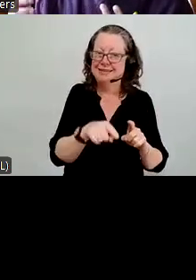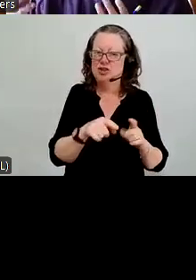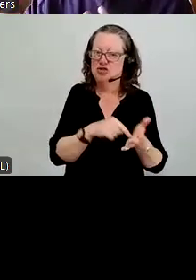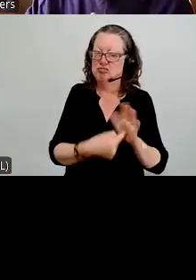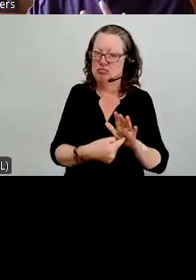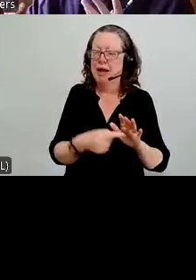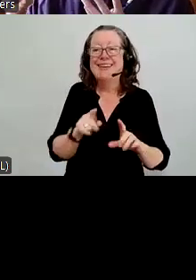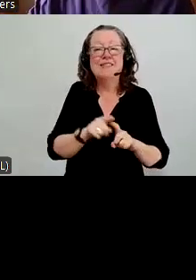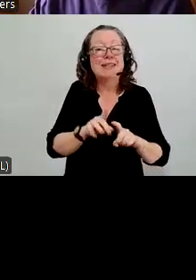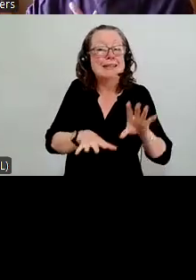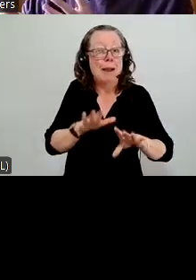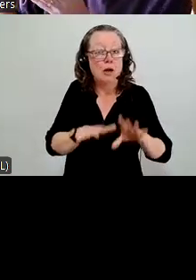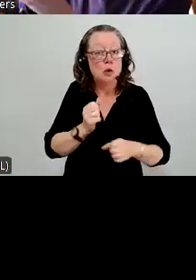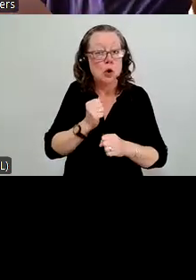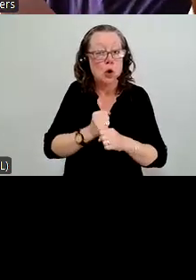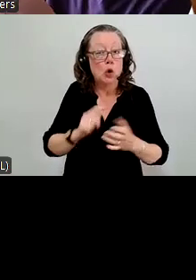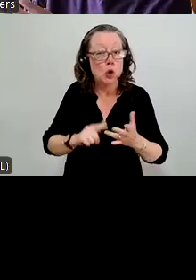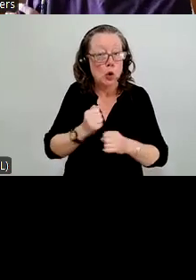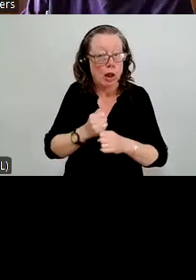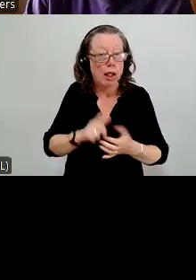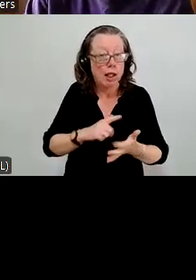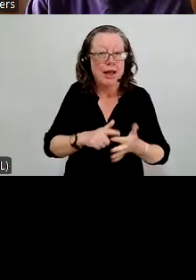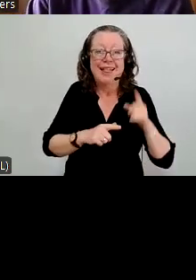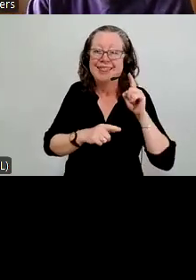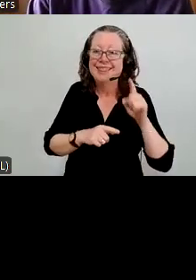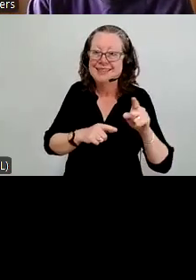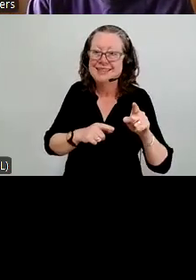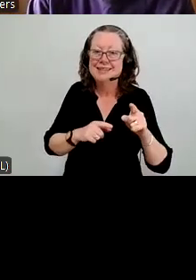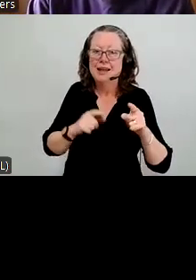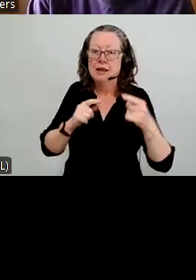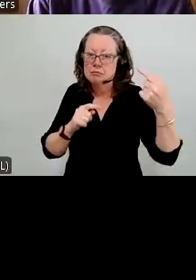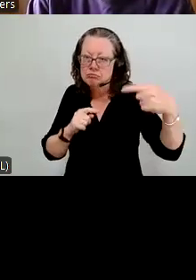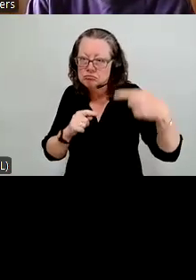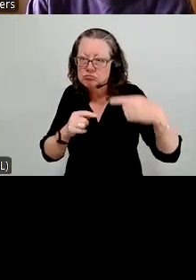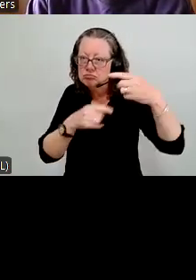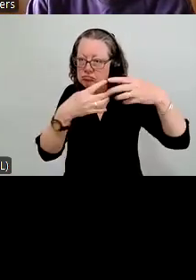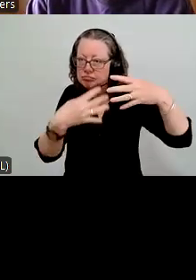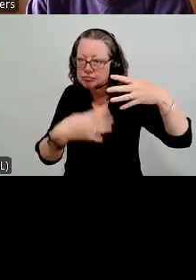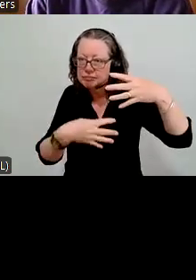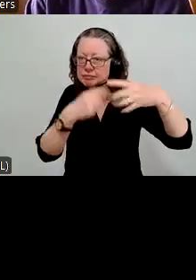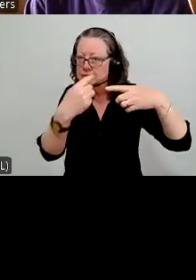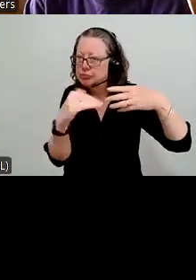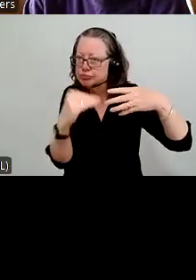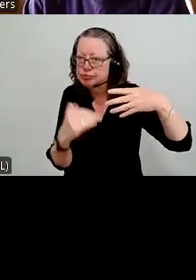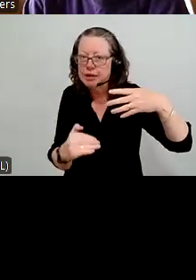It's telling us where the data is going, so that's what the pixel ID is, but also what actions are being tracked.